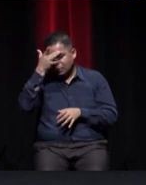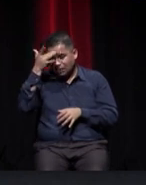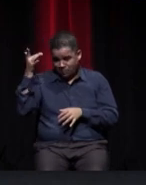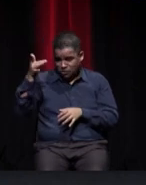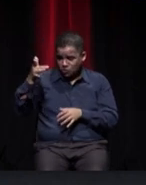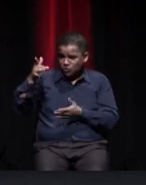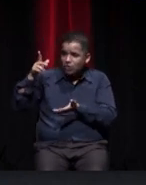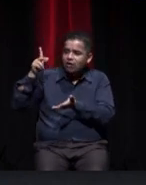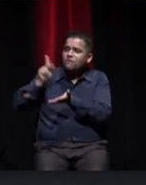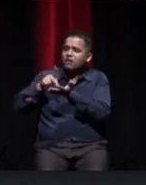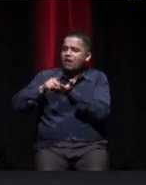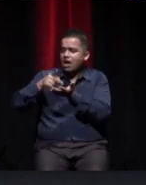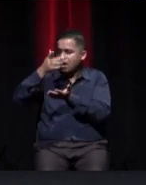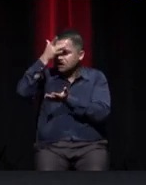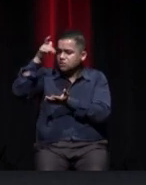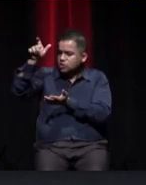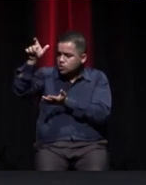a human being paid to do that,